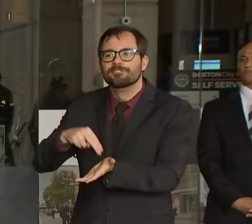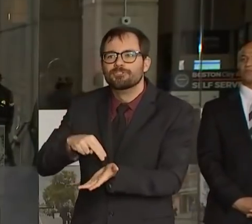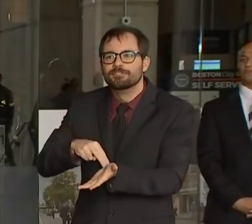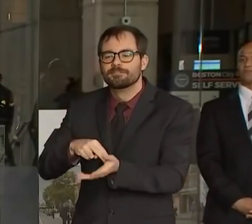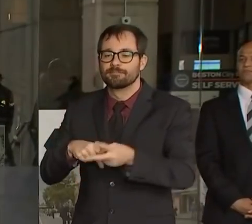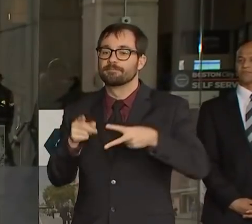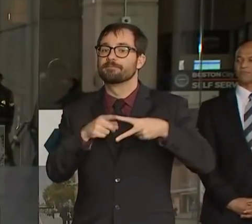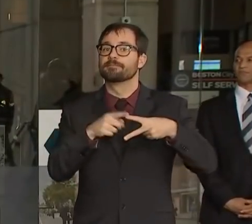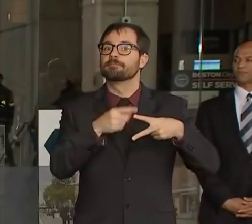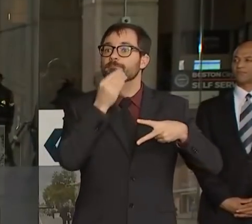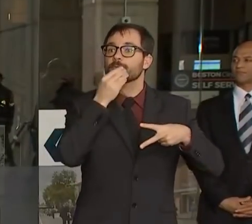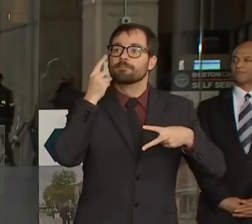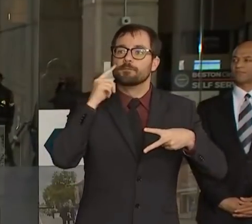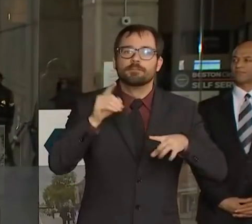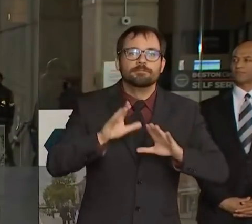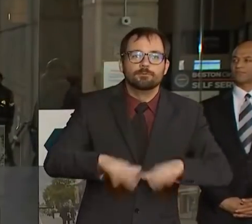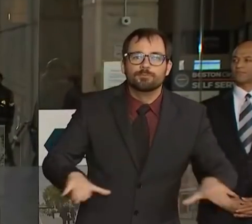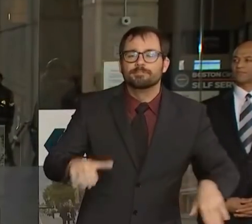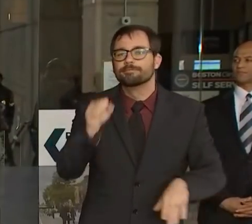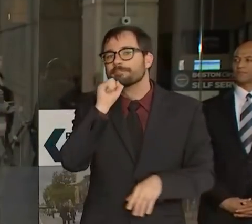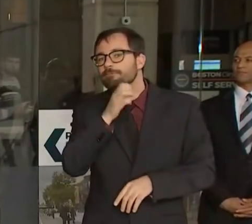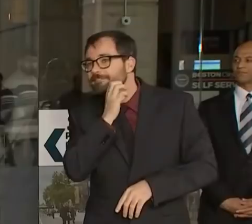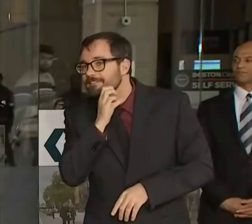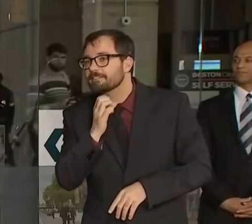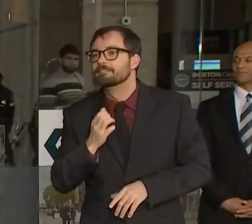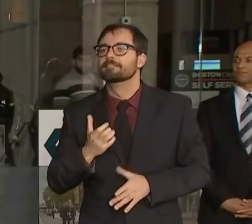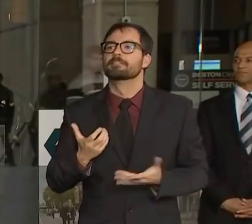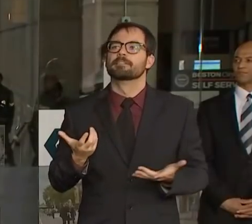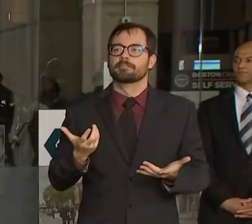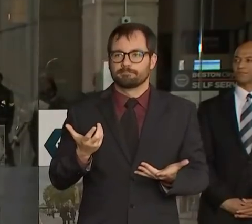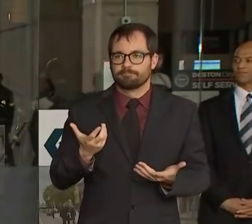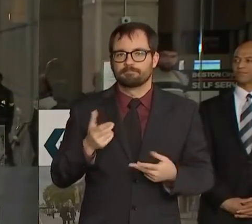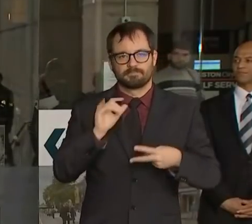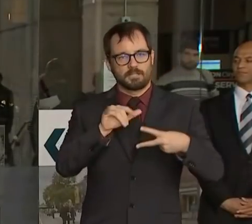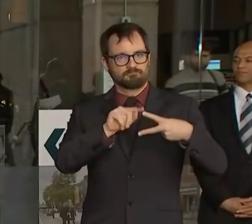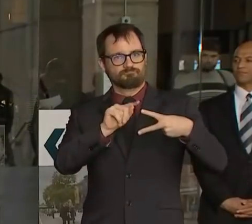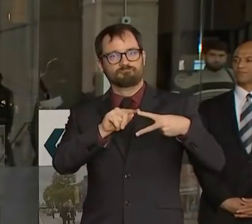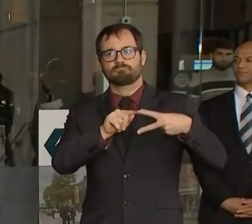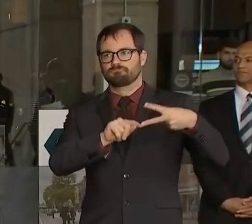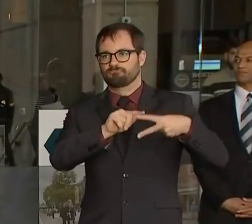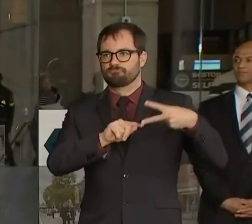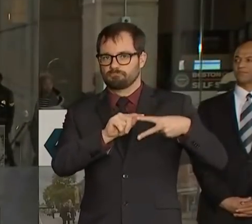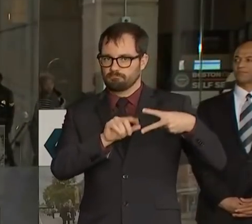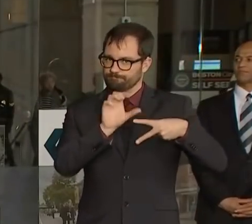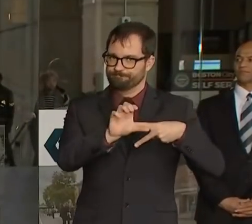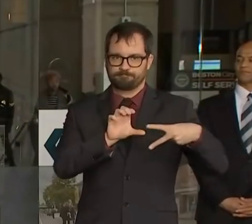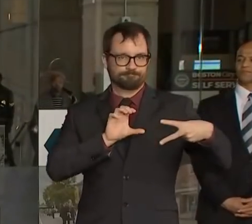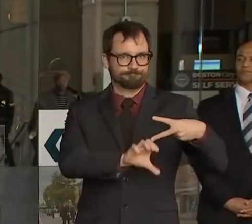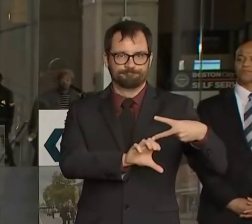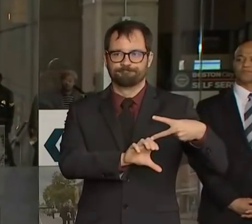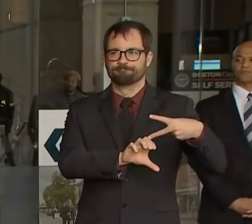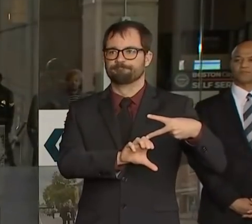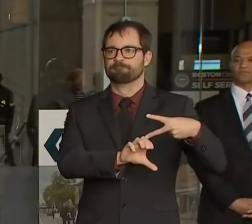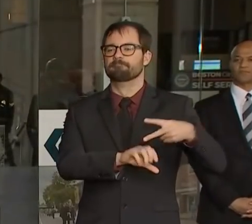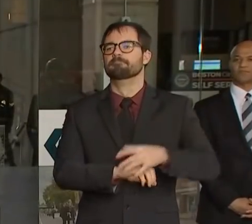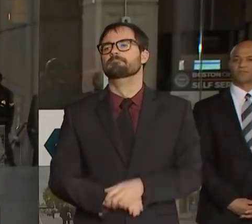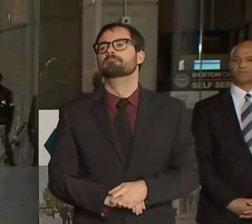PERSONNEL. IT IS NOT AN INDIVIDUAL FUND. IT WILL BE USED TO MAKE SURE WE HAVE ENOUGH FOOD. THAT WE CAN GET FOOD TO DIFFERENT NEIGHBORHOODS AND